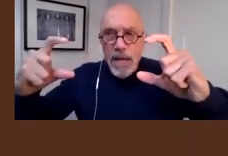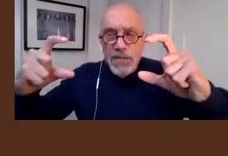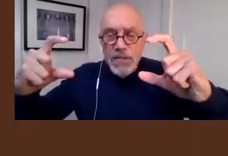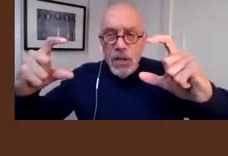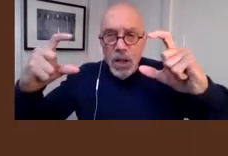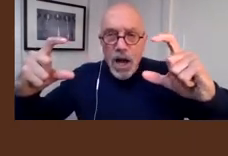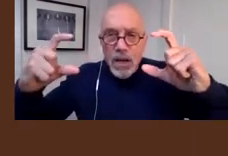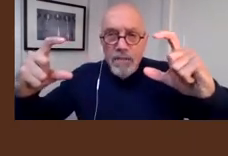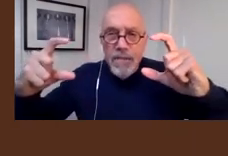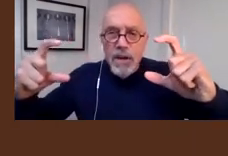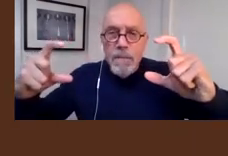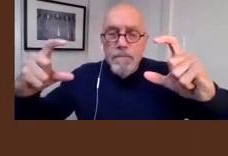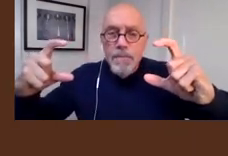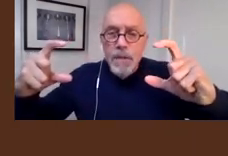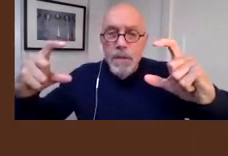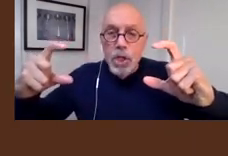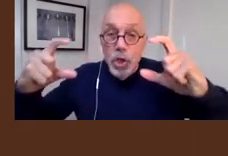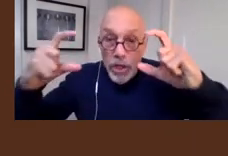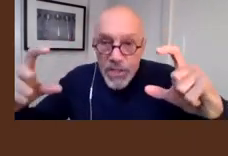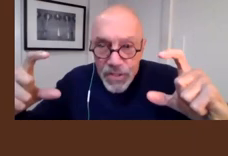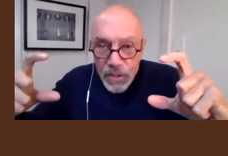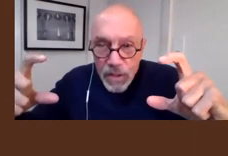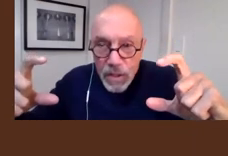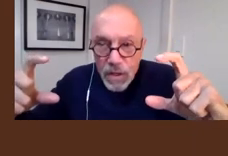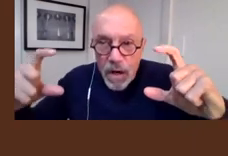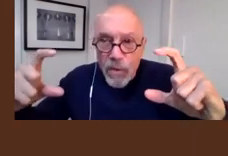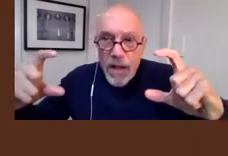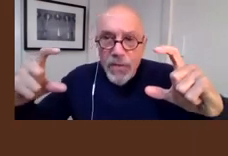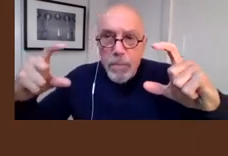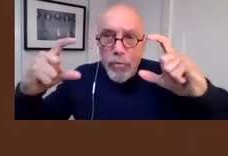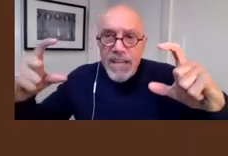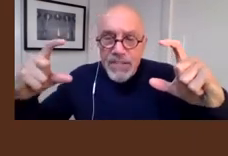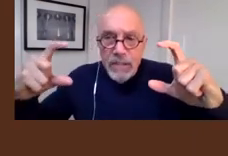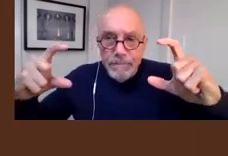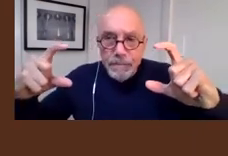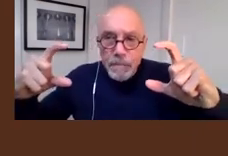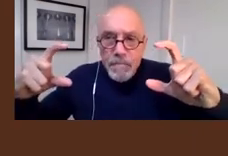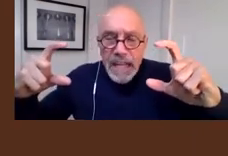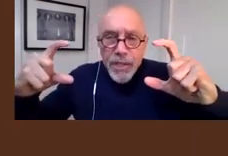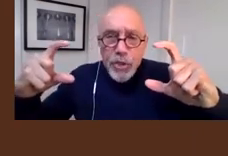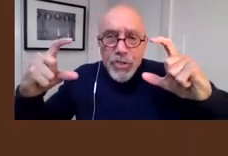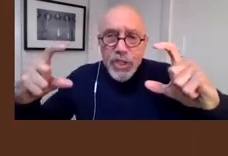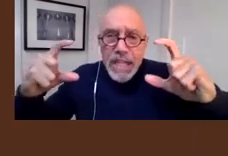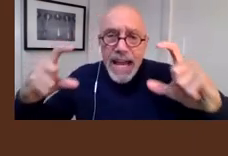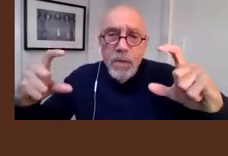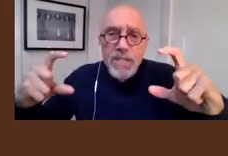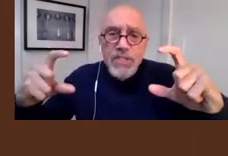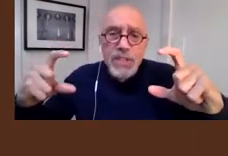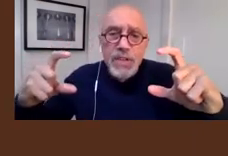based a lot of their goodness around the price. And you can see the elements